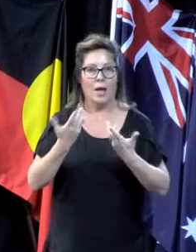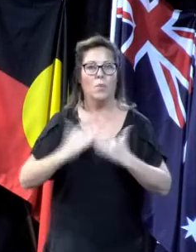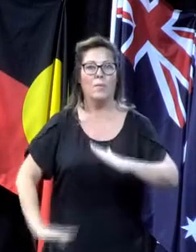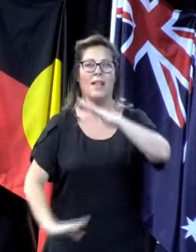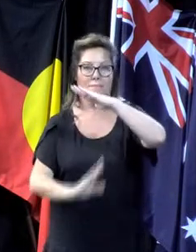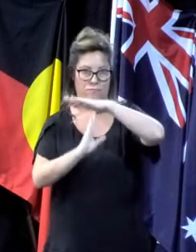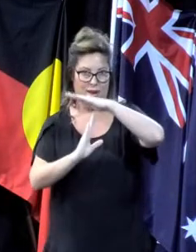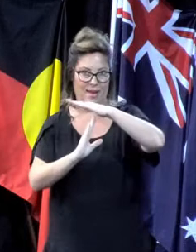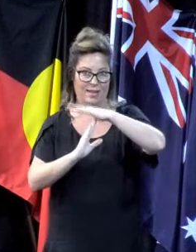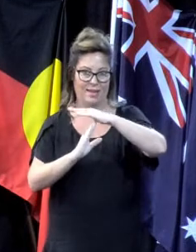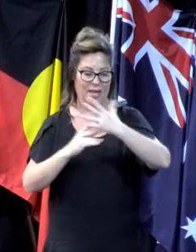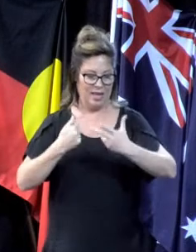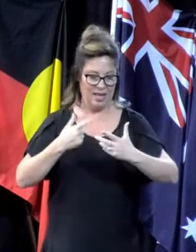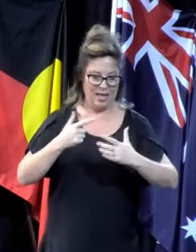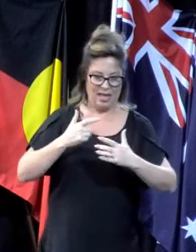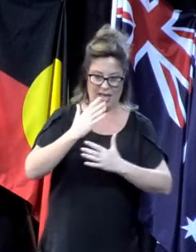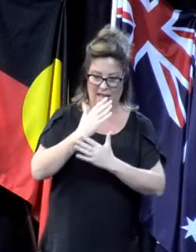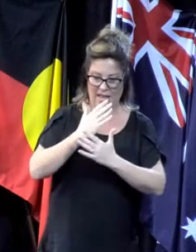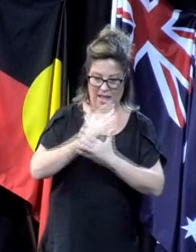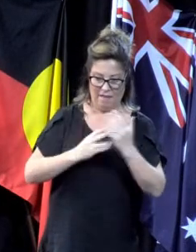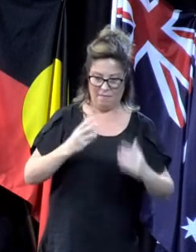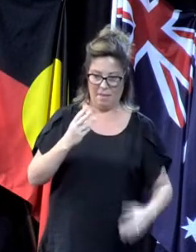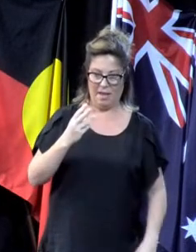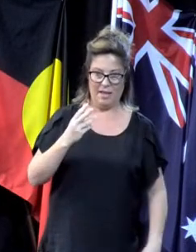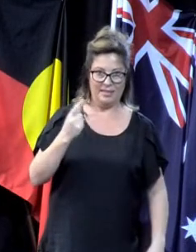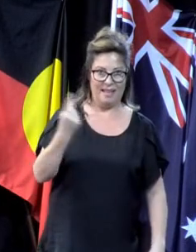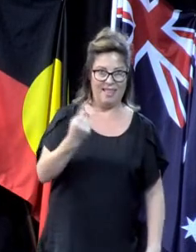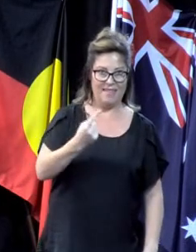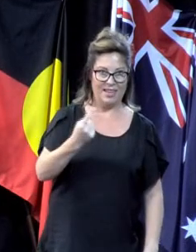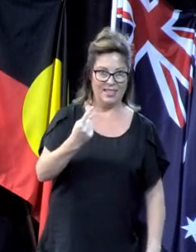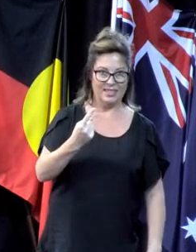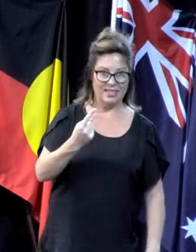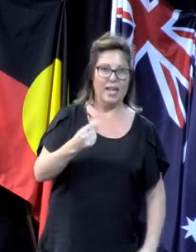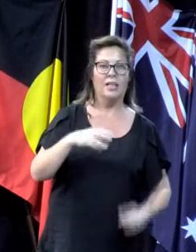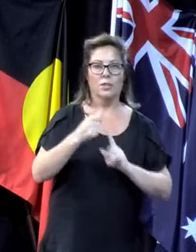according to my watch 11:32, so we'll resume at 11:52. Thank you.